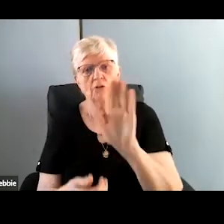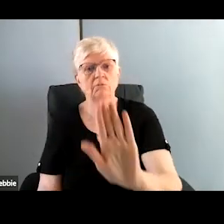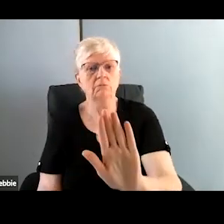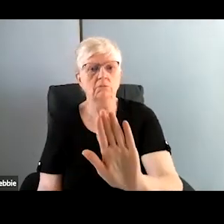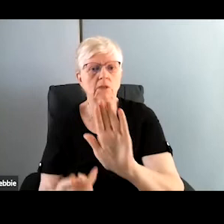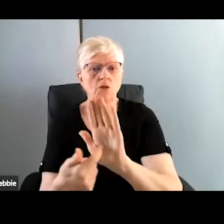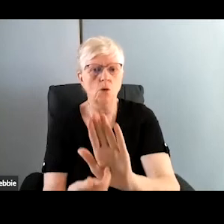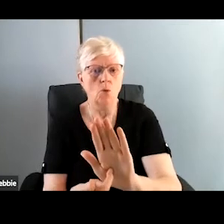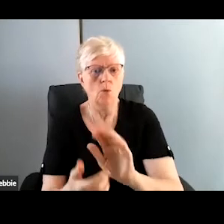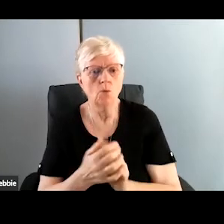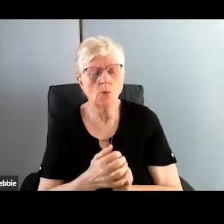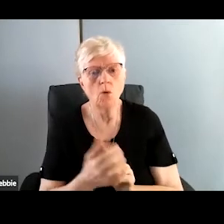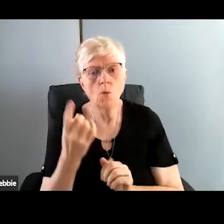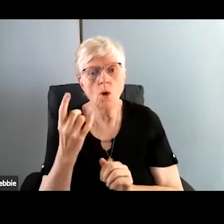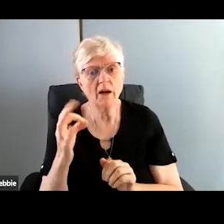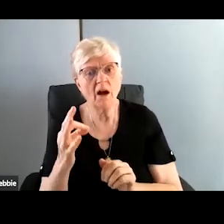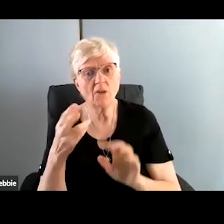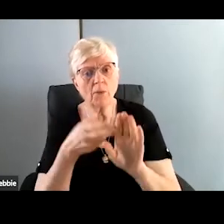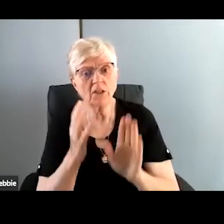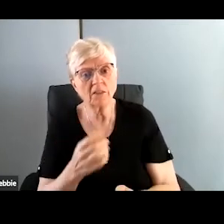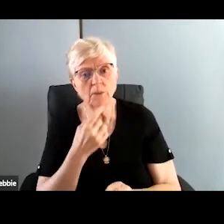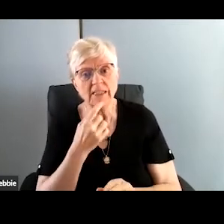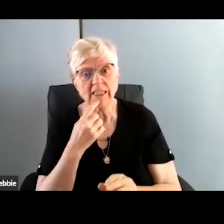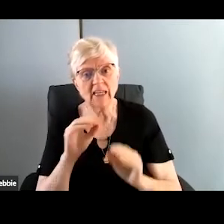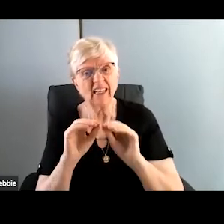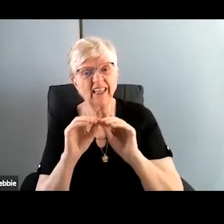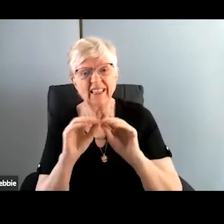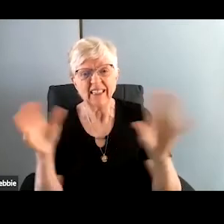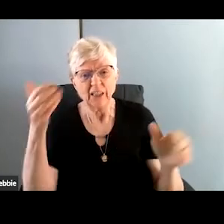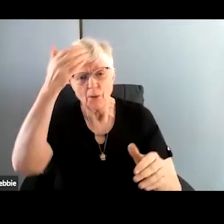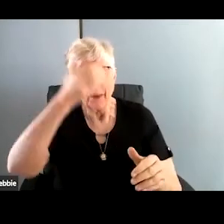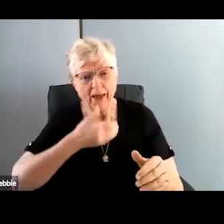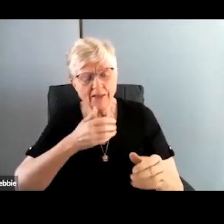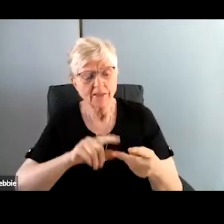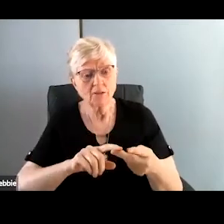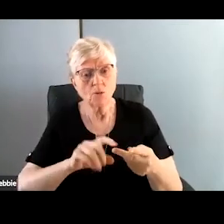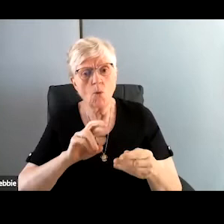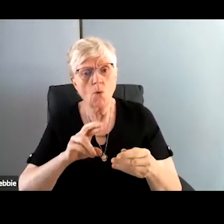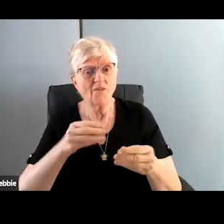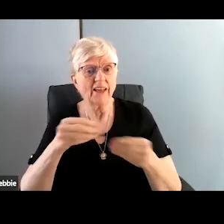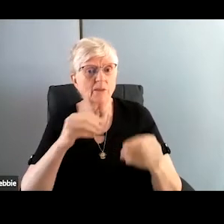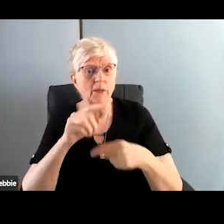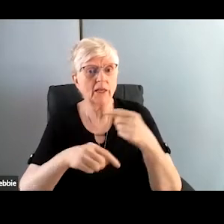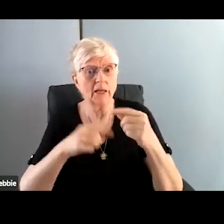ONE OF OUR PARTICIPANTS SAID, CLEAR MASKS , FLEXIBILITY OF BROWN ONE OF OUR PARTICIPANTS SAID, CLEAR MASKS, FLEXIBILITY OF MASKS, PLEXIGLASS BARRIERS, WILLINGNESS FOR STAFF TO WRITE